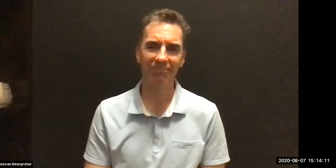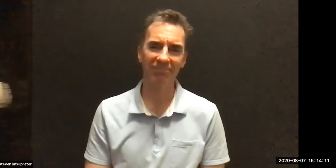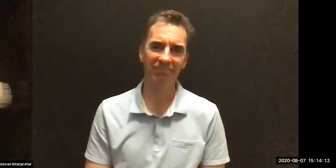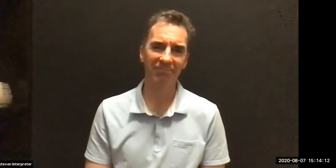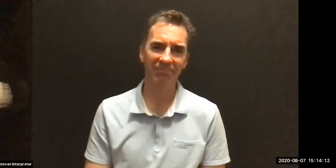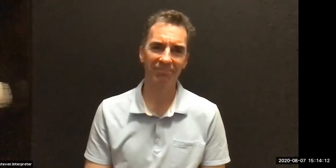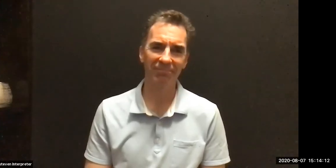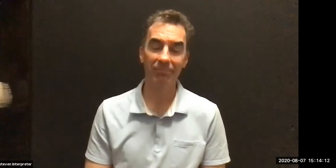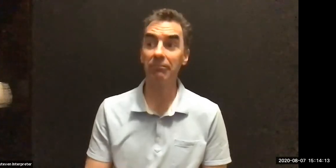Susi Nitzel: Any other questions.